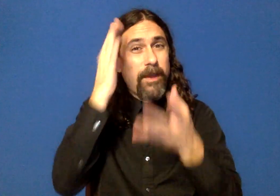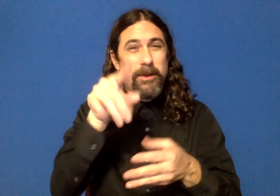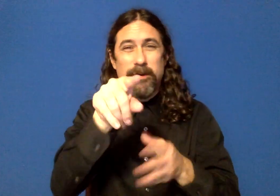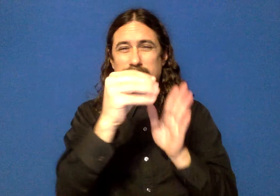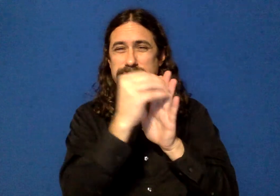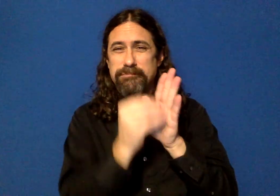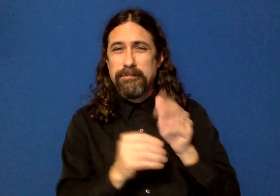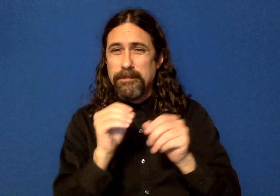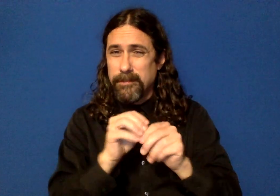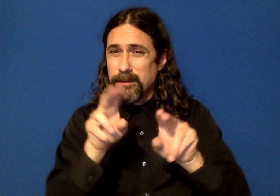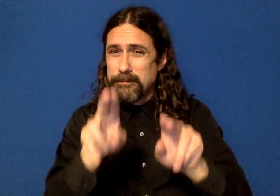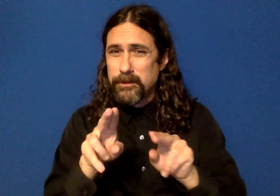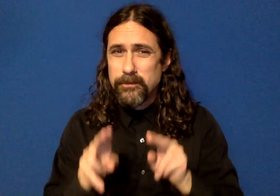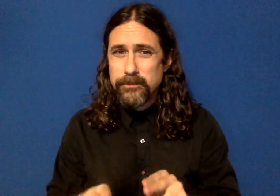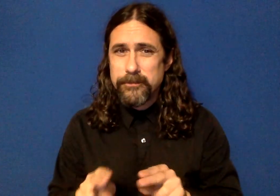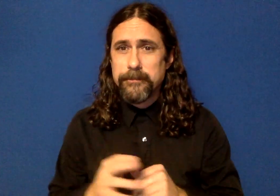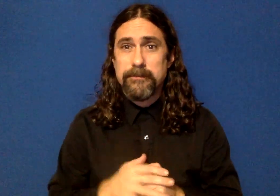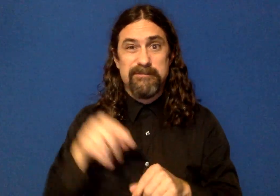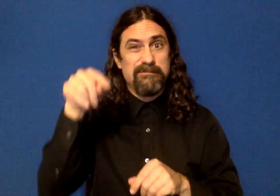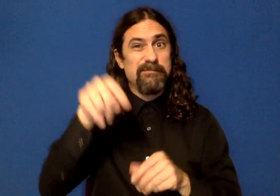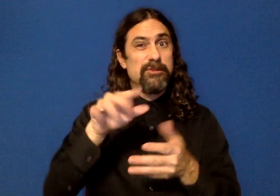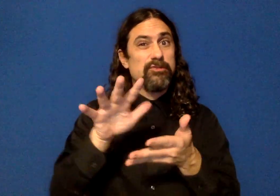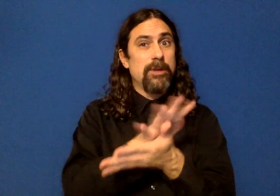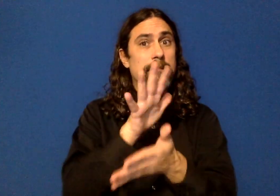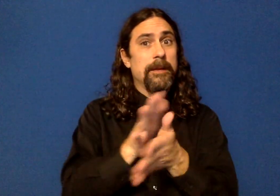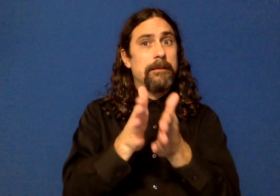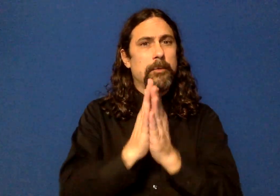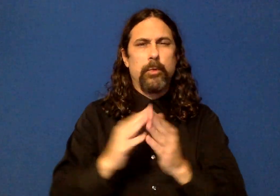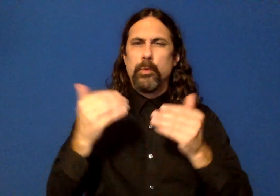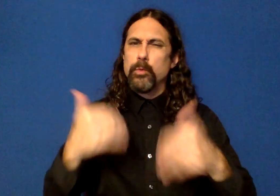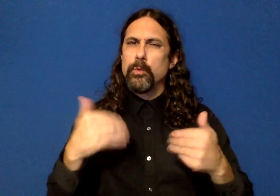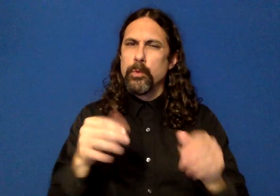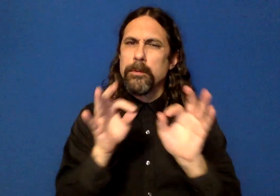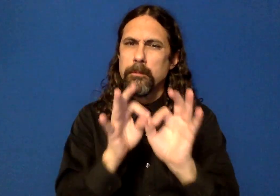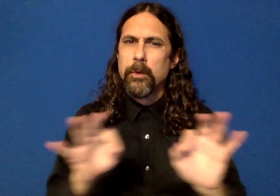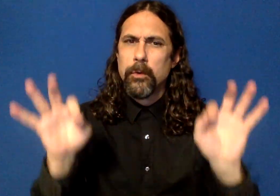you applied for. Get ready ahead of time to make sure you re prepared.